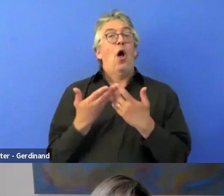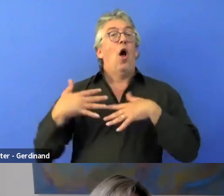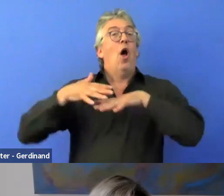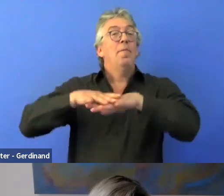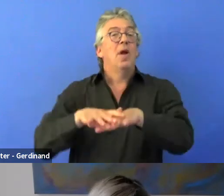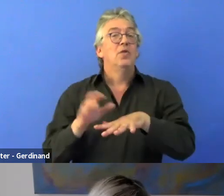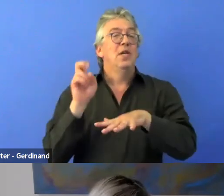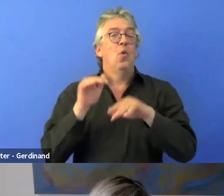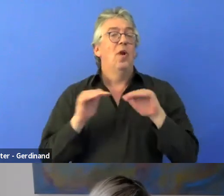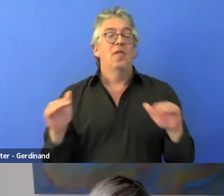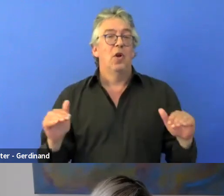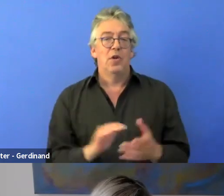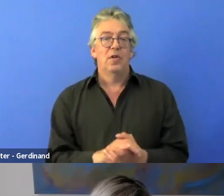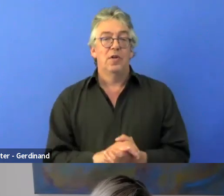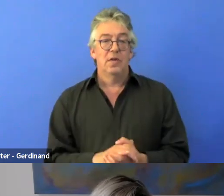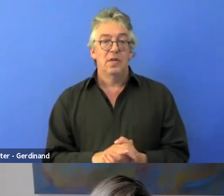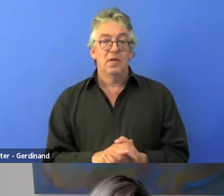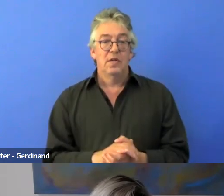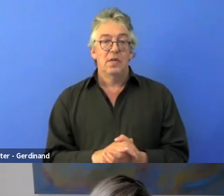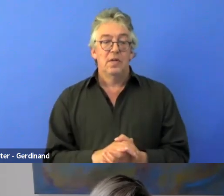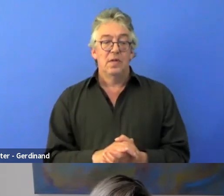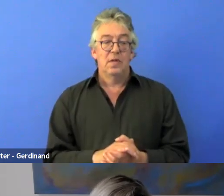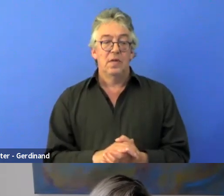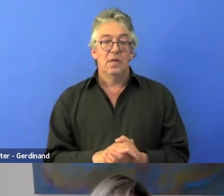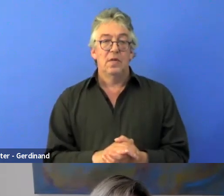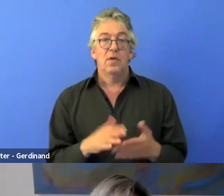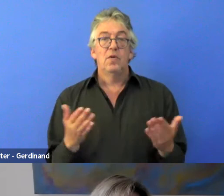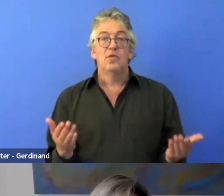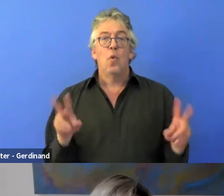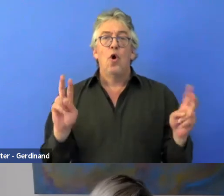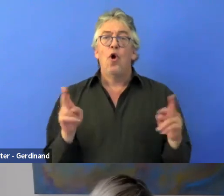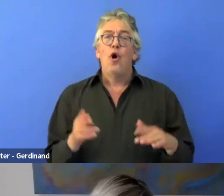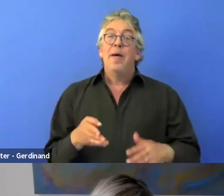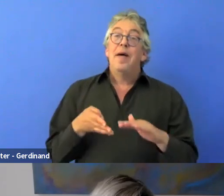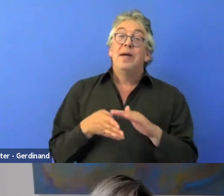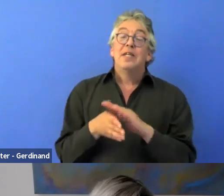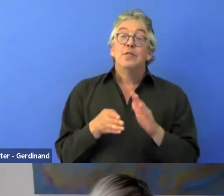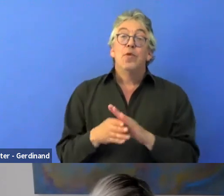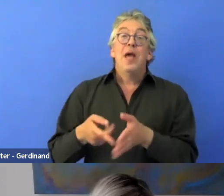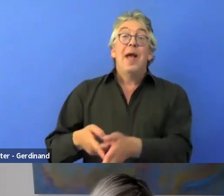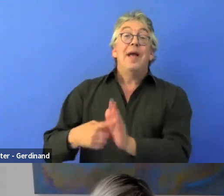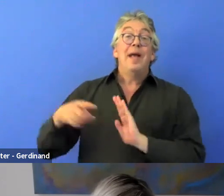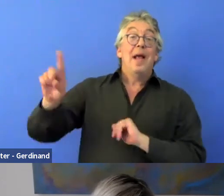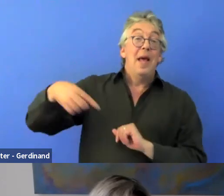There is not an issue of accessibility claims in terms of liability of defect of the product.